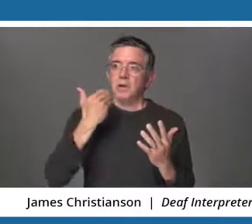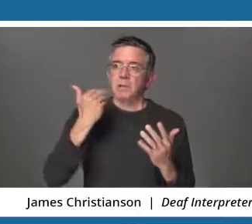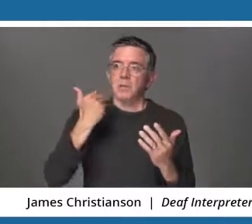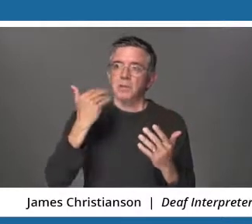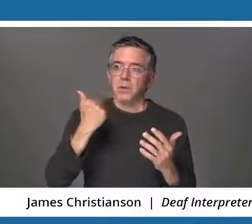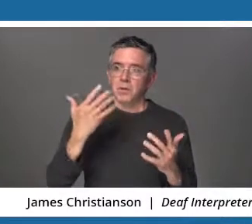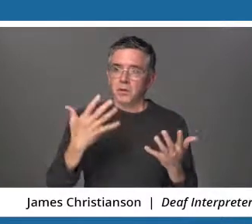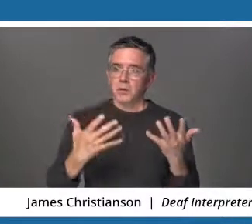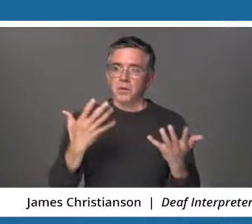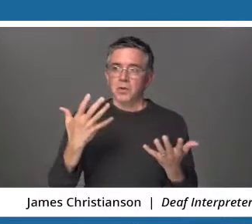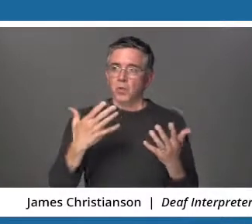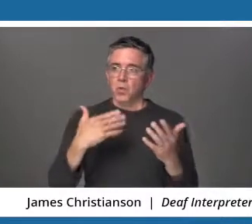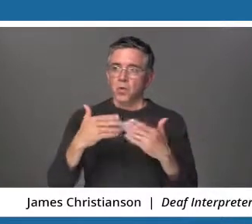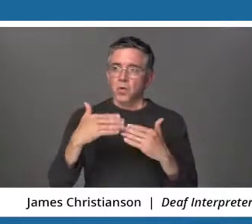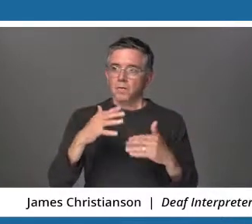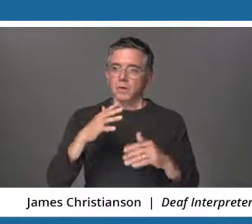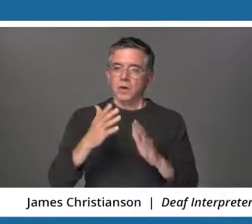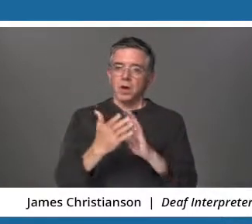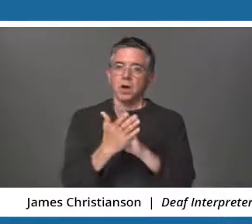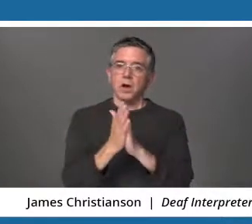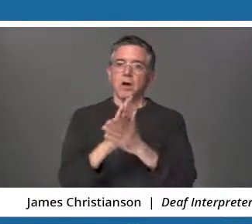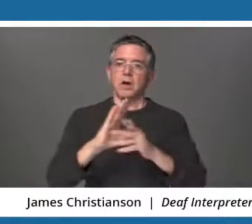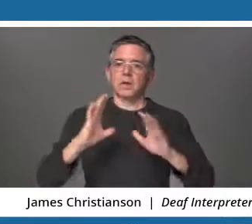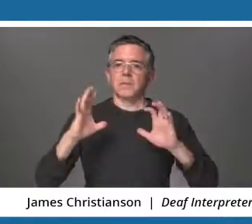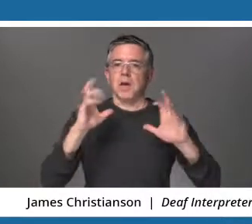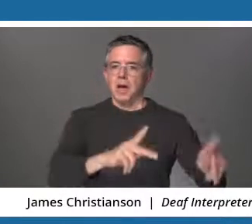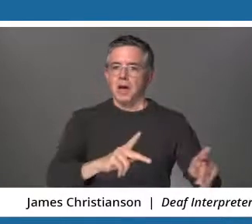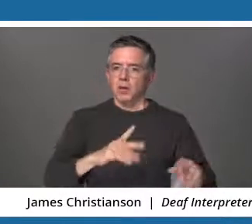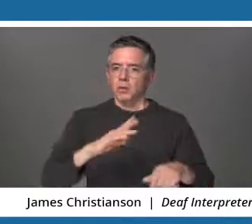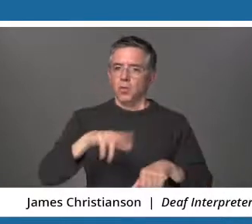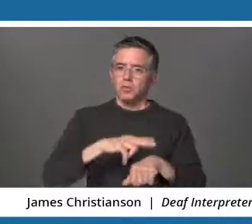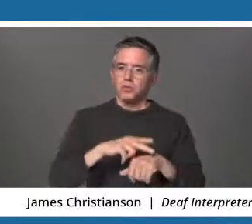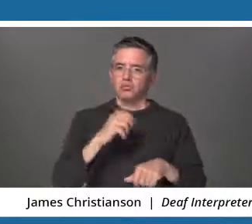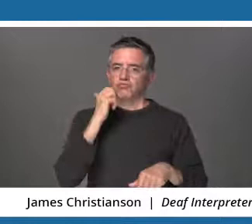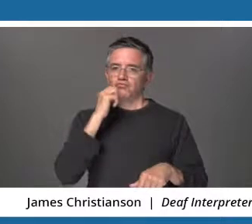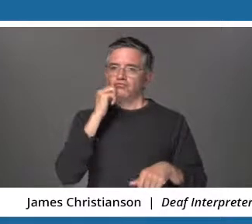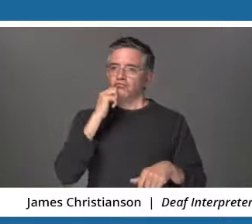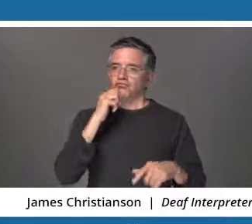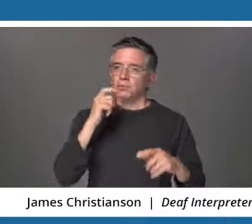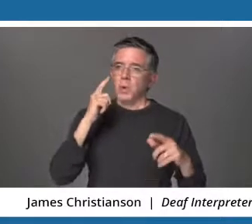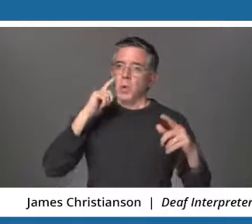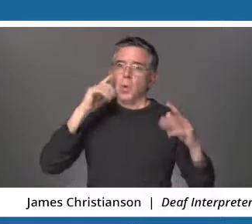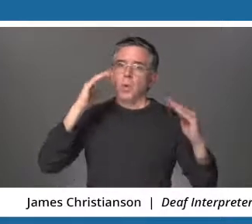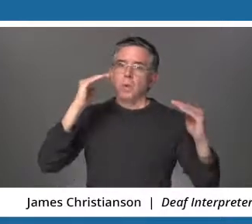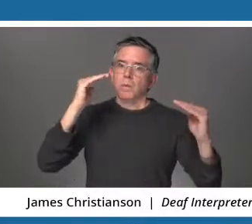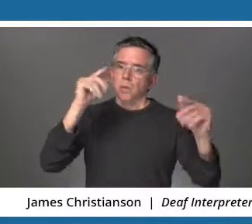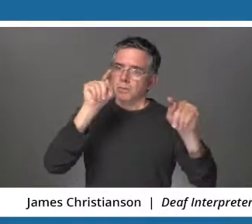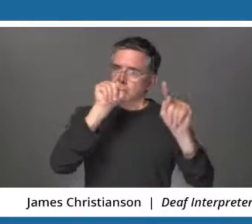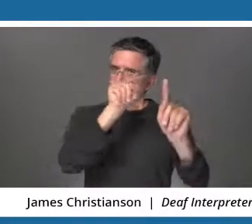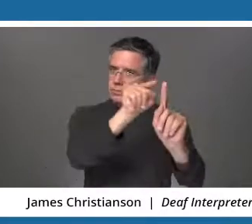hope springs at this moment as well. And I'd love to just take a pause